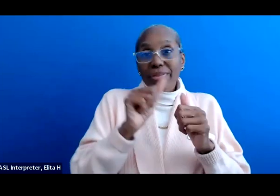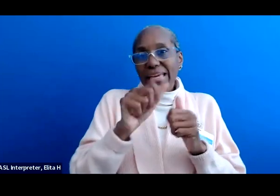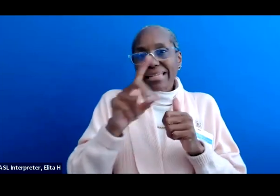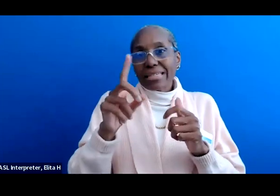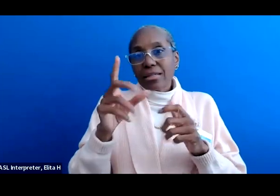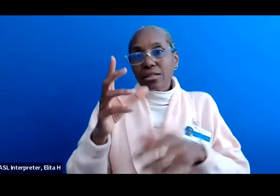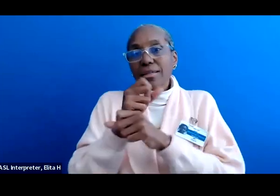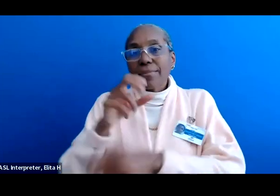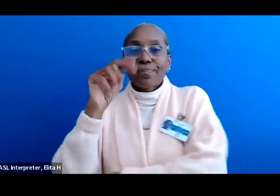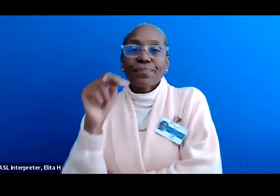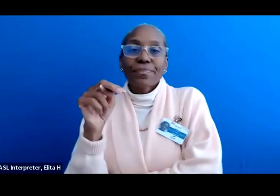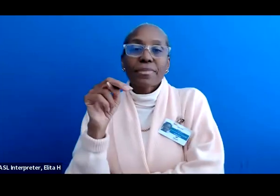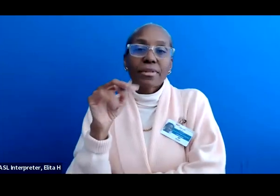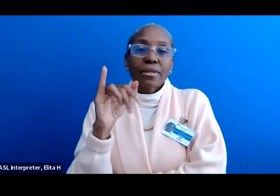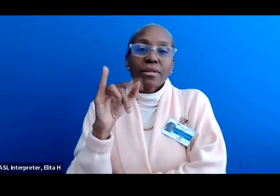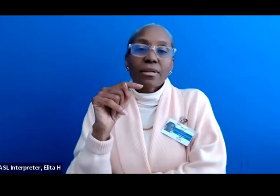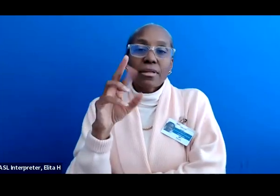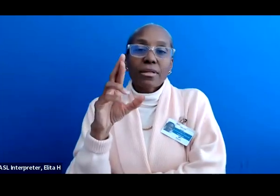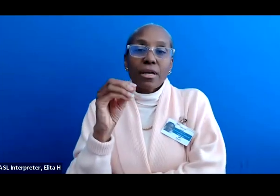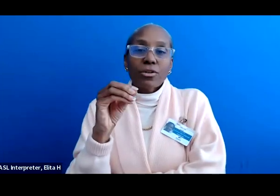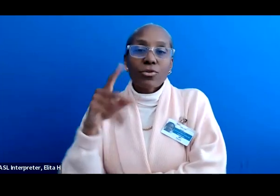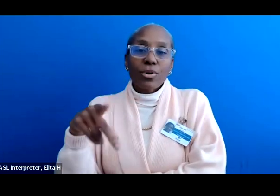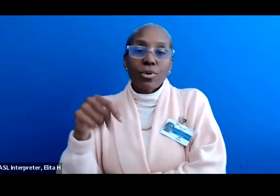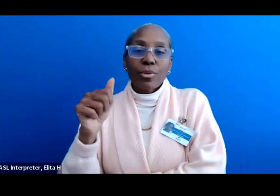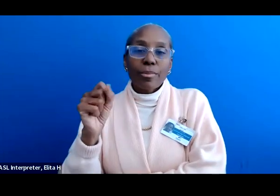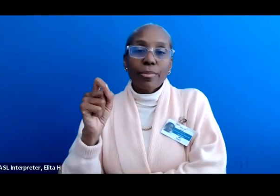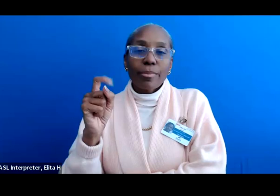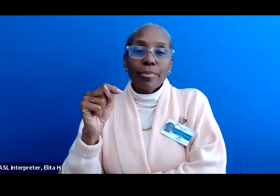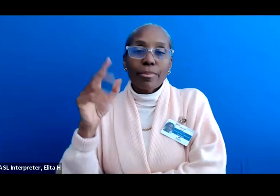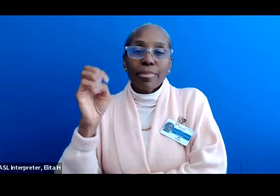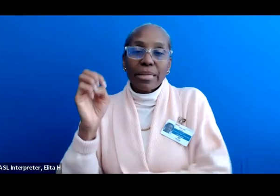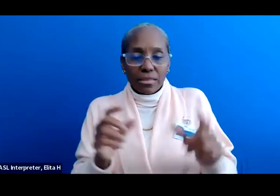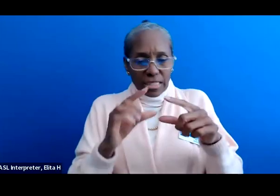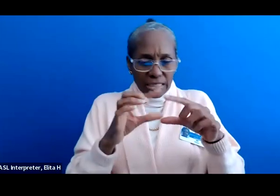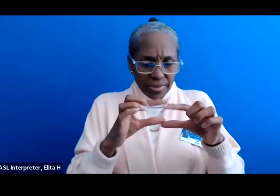It comes in a tube and there's a little measuring sheet that comes with it.